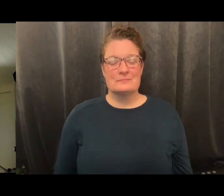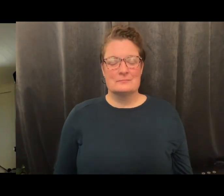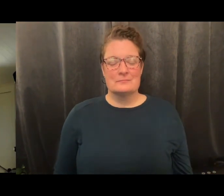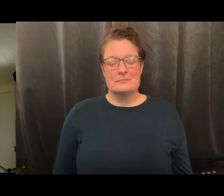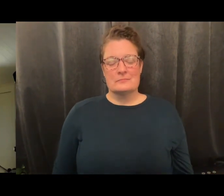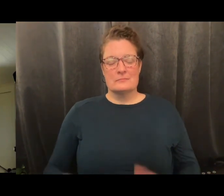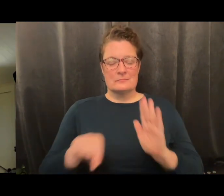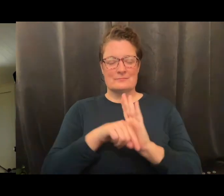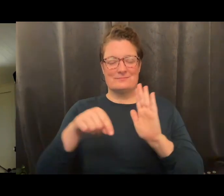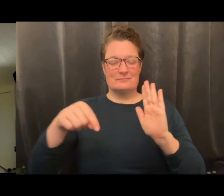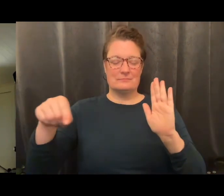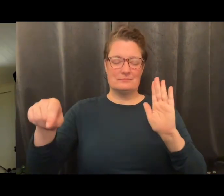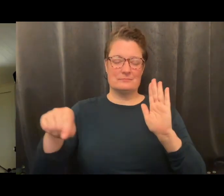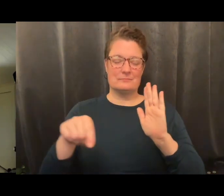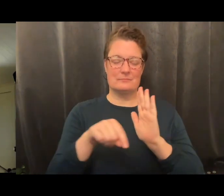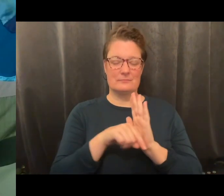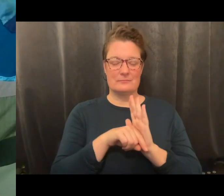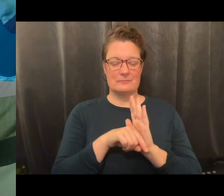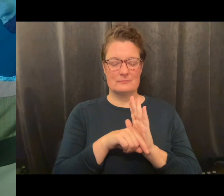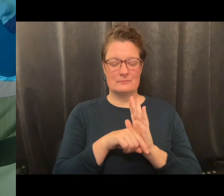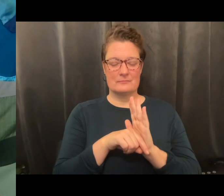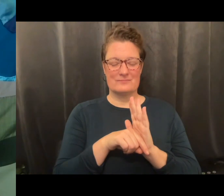Rebekah: Grapevine meditation for the month of Elul.